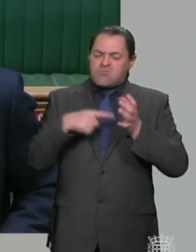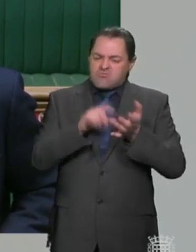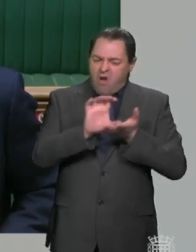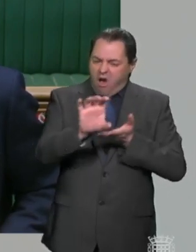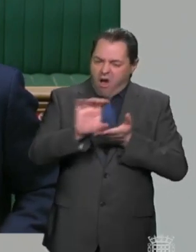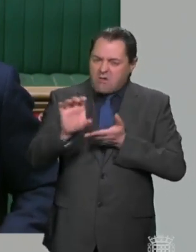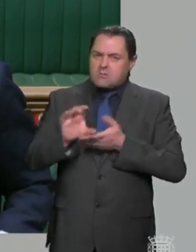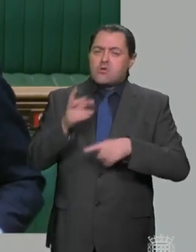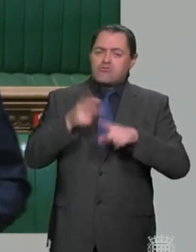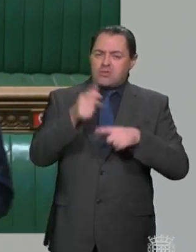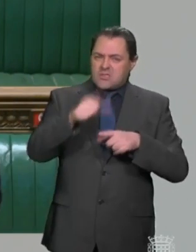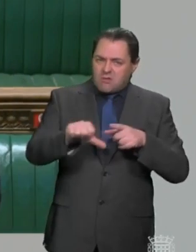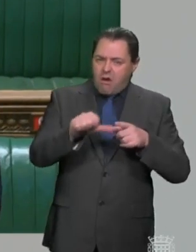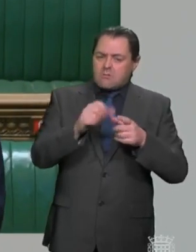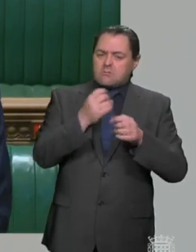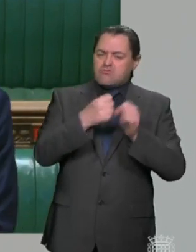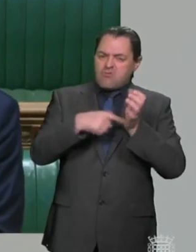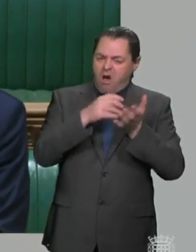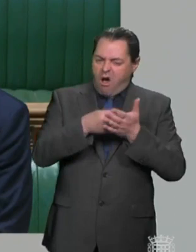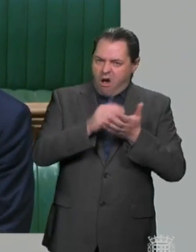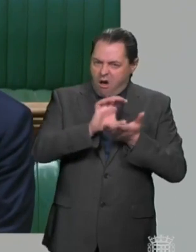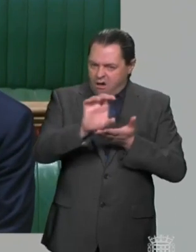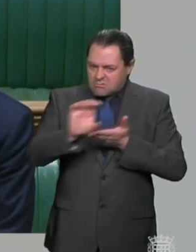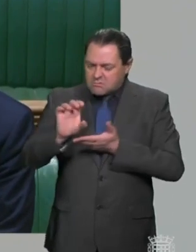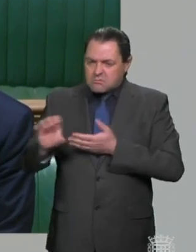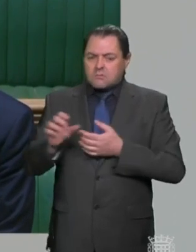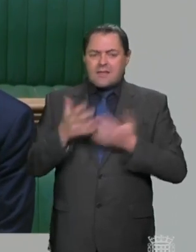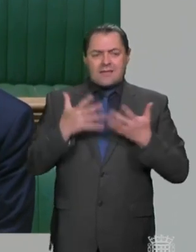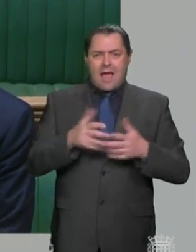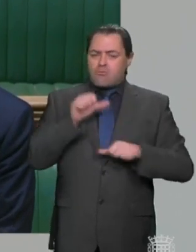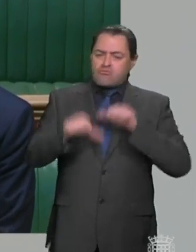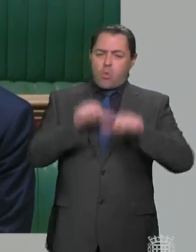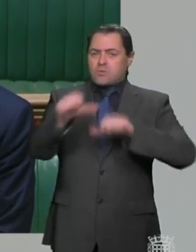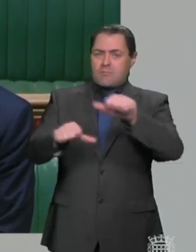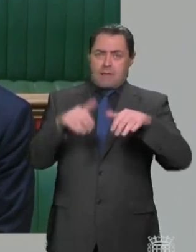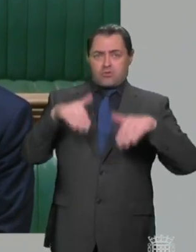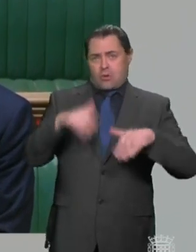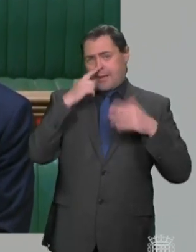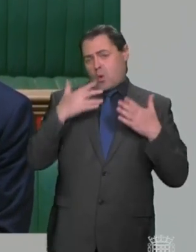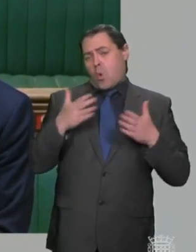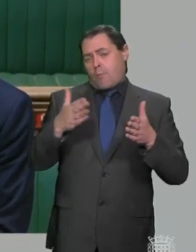grants—the road map means that those shops are now able to open again—but, in addition, we had